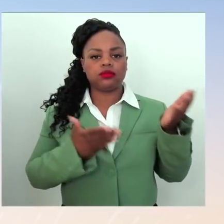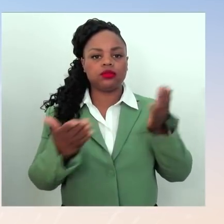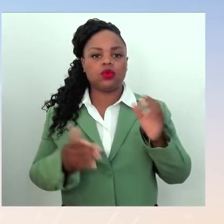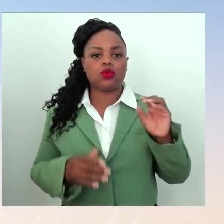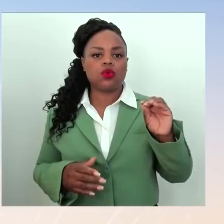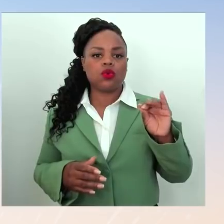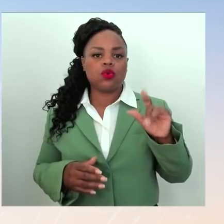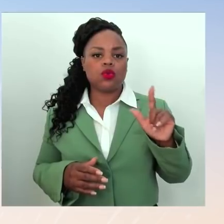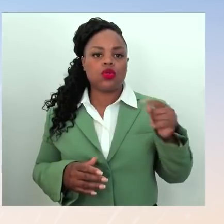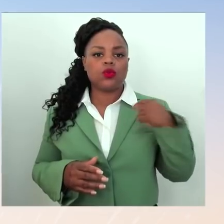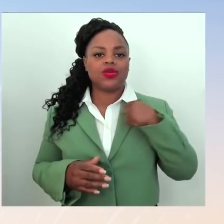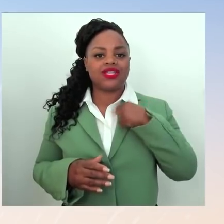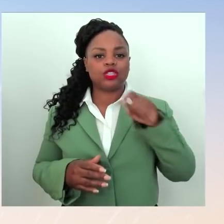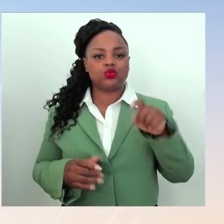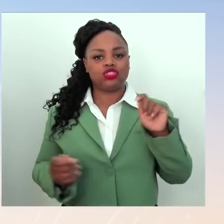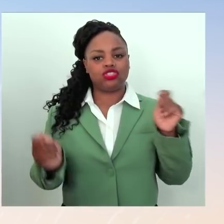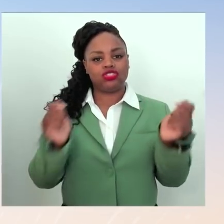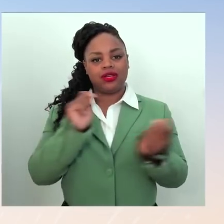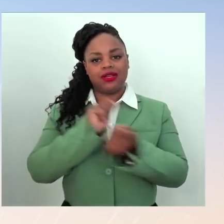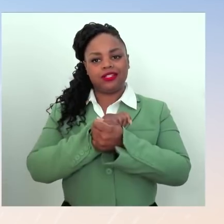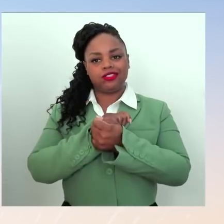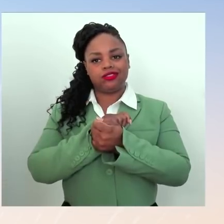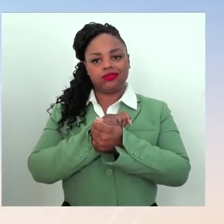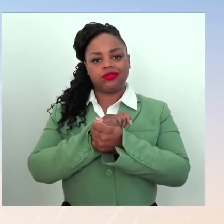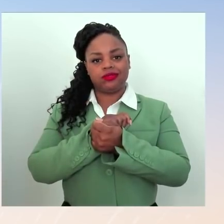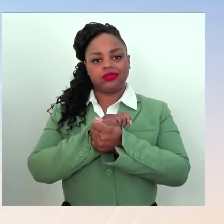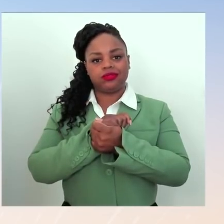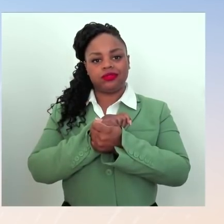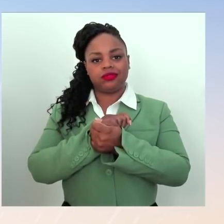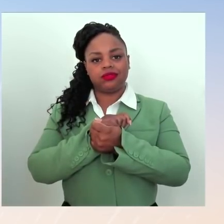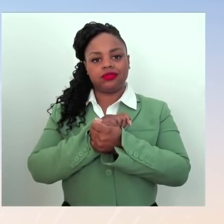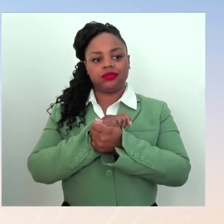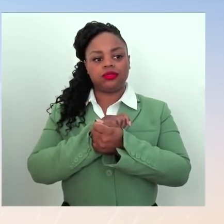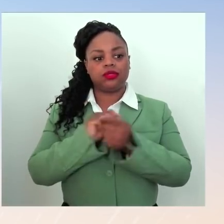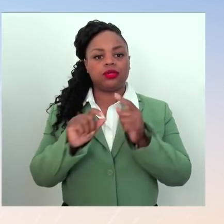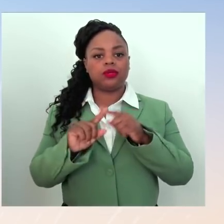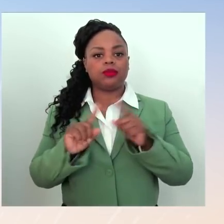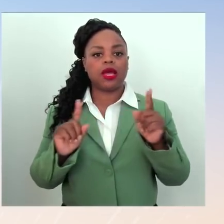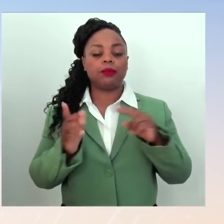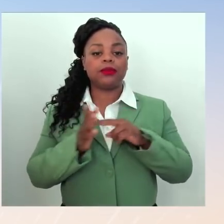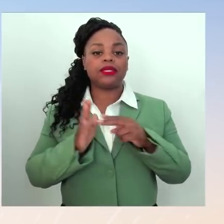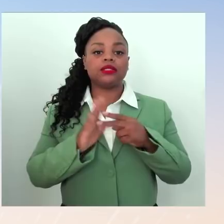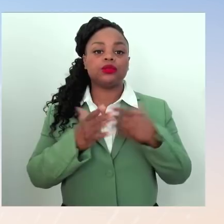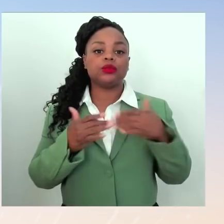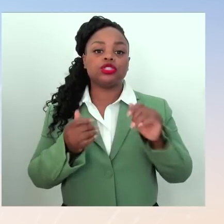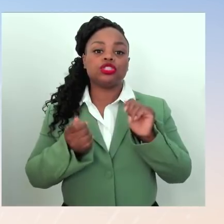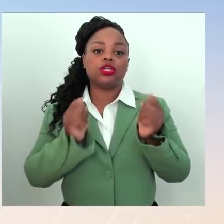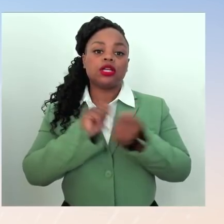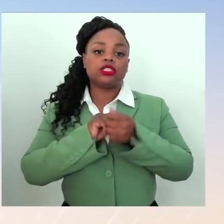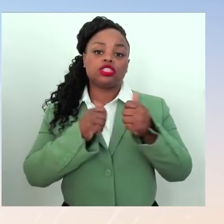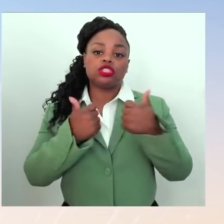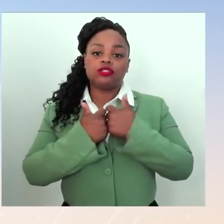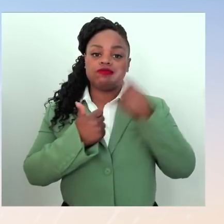And we recognize that from here, even as the President is considering steps that we could take from here.